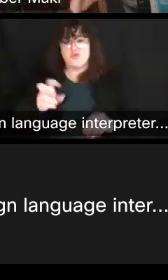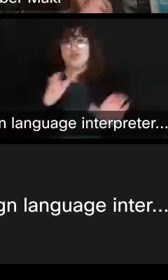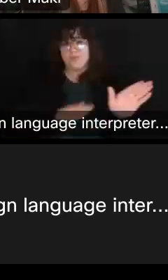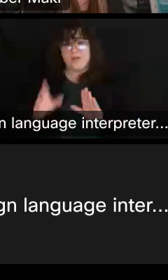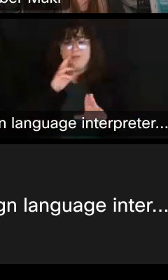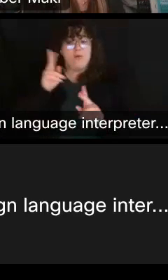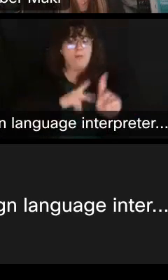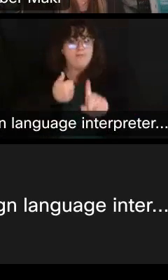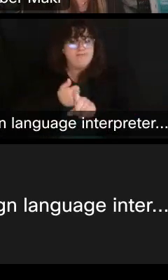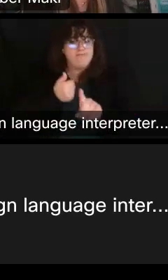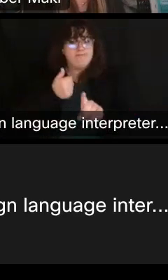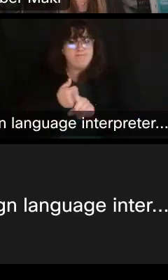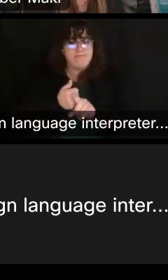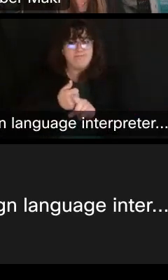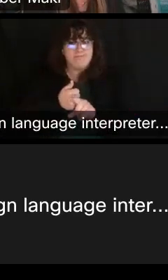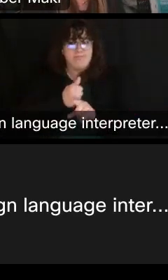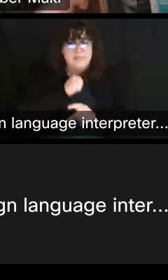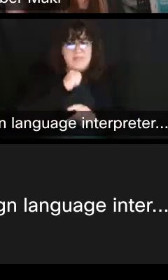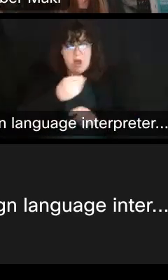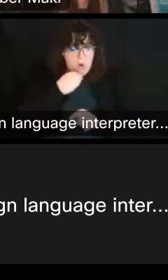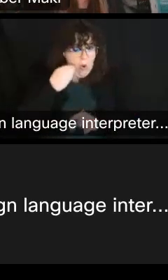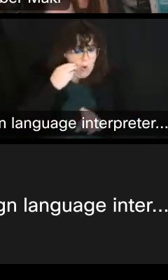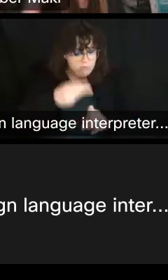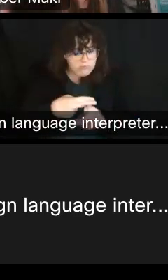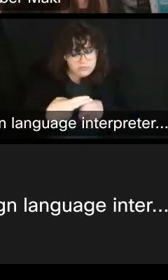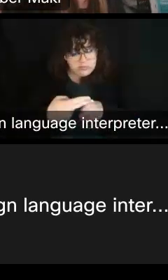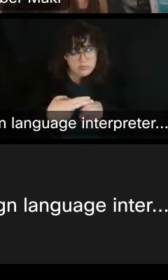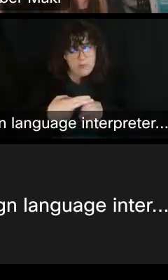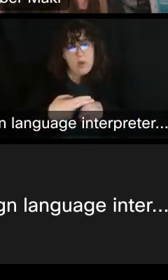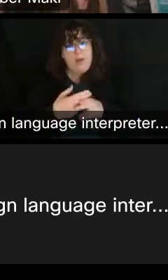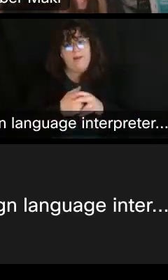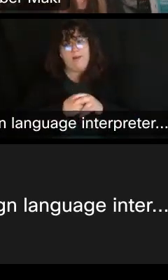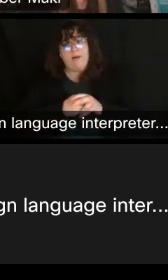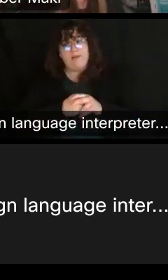in out of home crisis respite daily. You could ask for a blank transition plan,